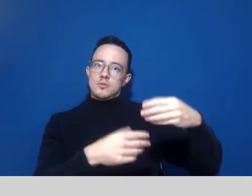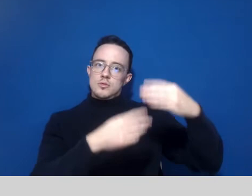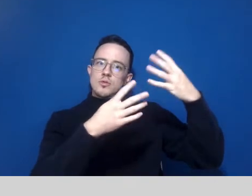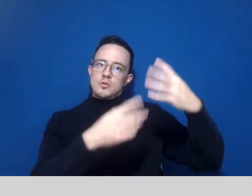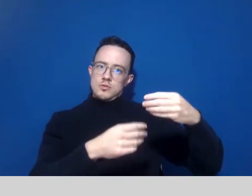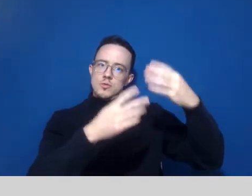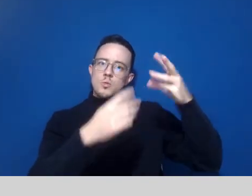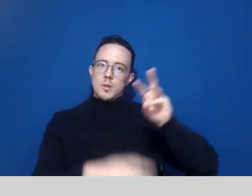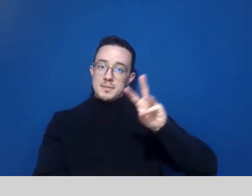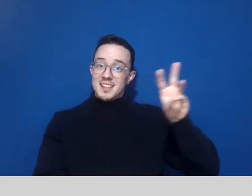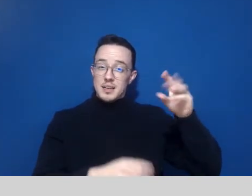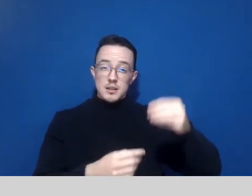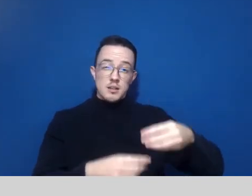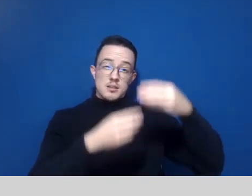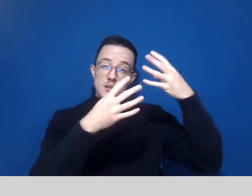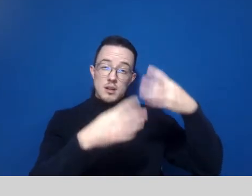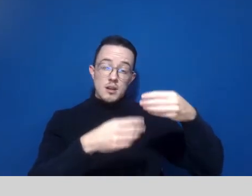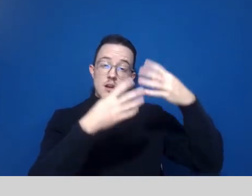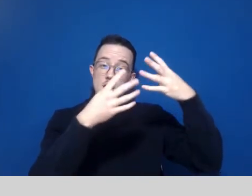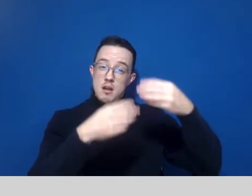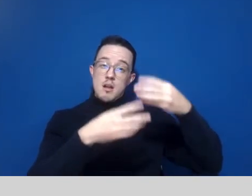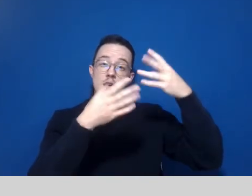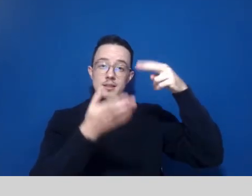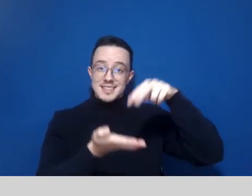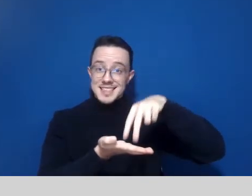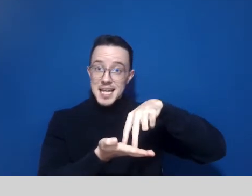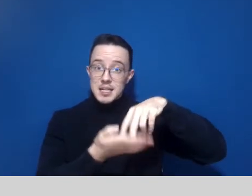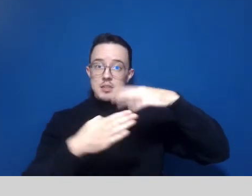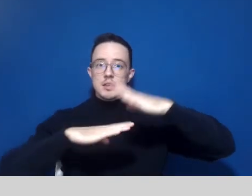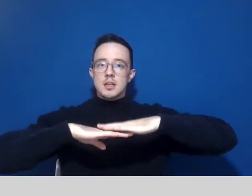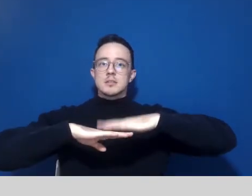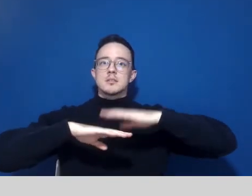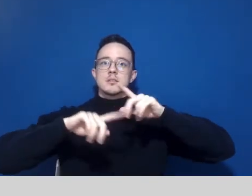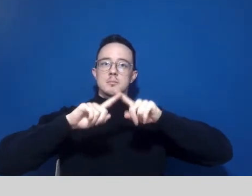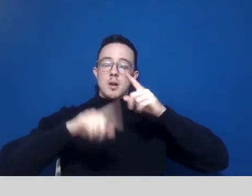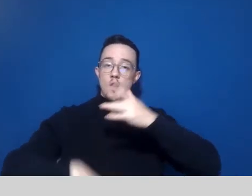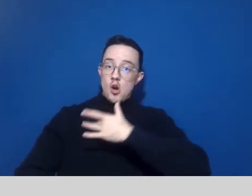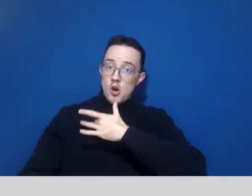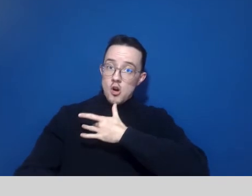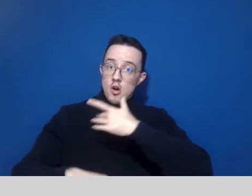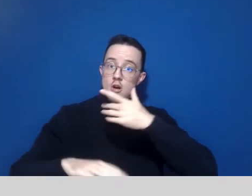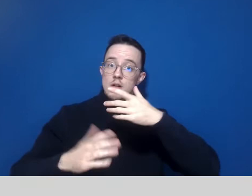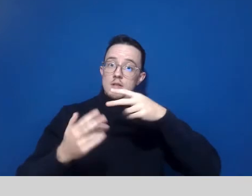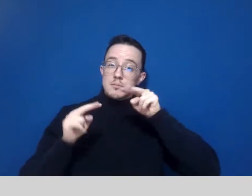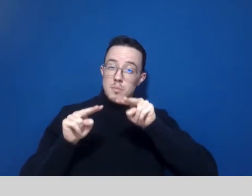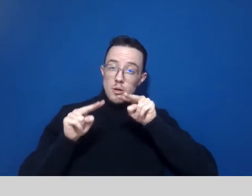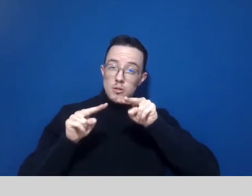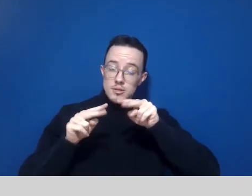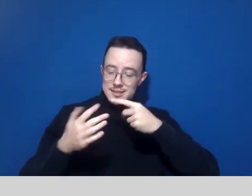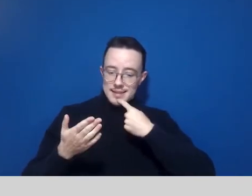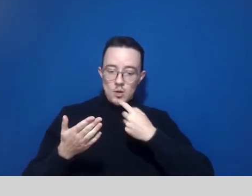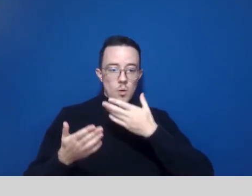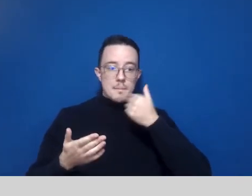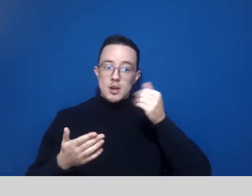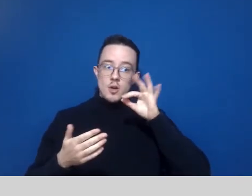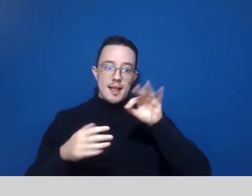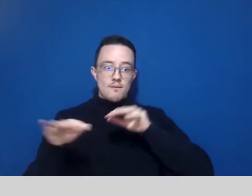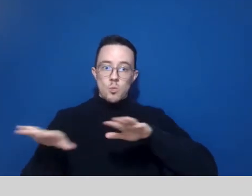and he talks about how he had a standing desk, but then his heart rate monitor showed him that he gets better health benefits from walking